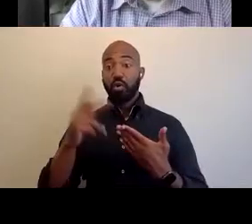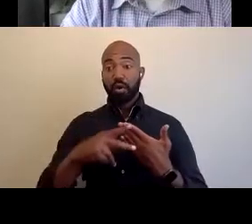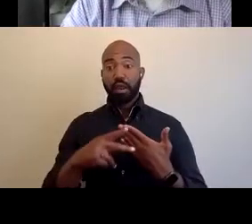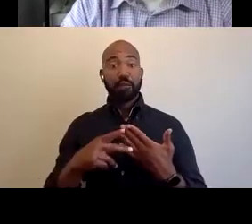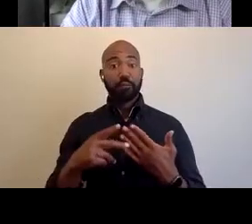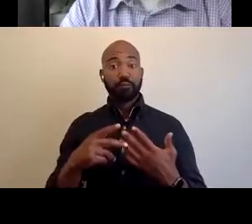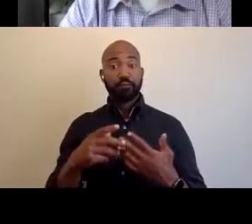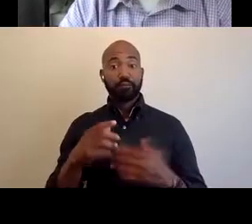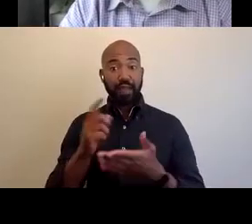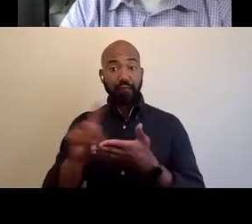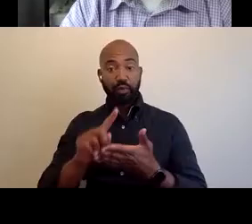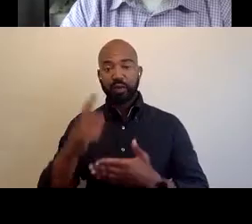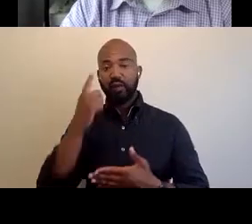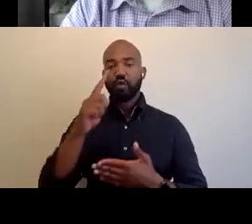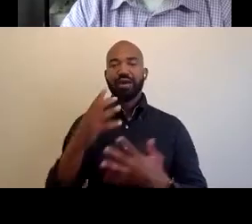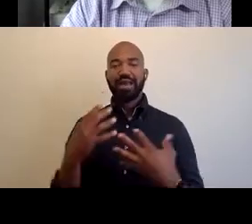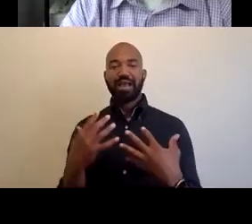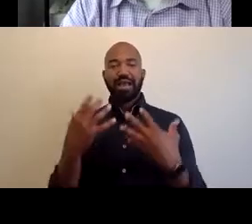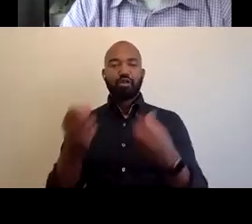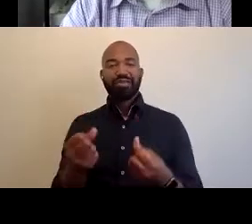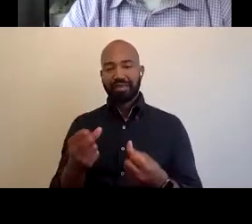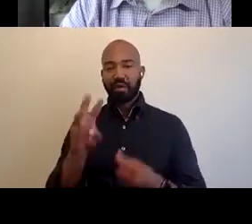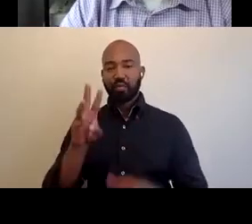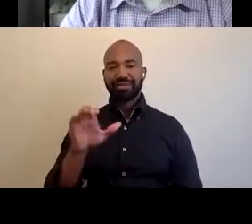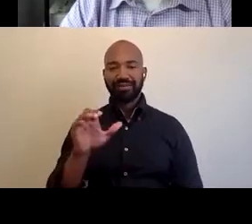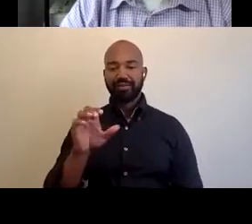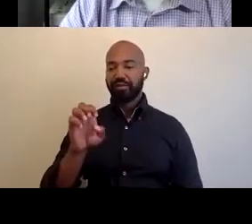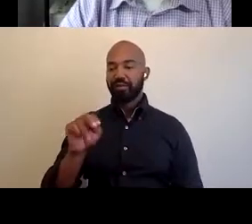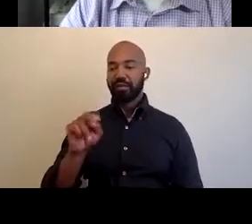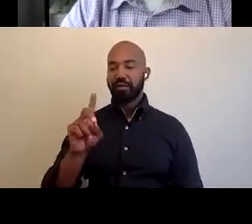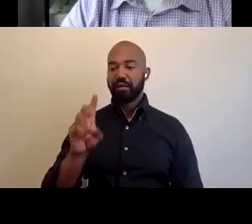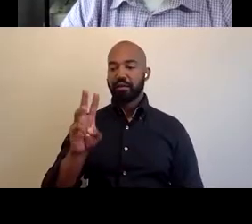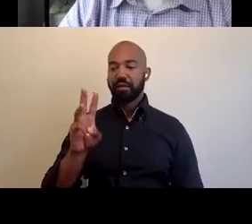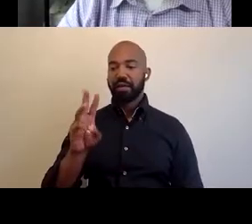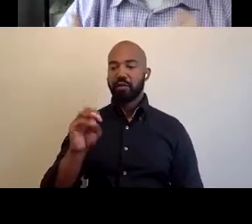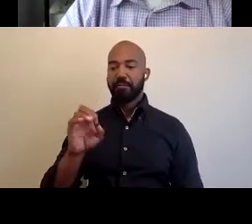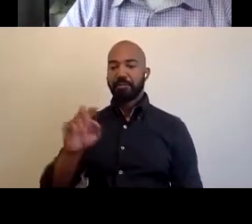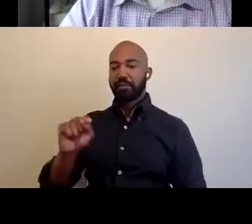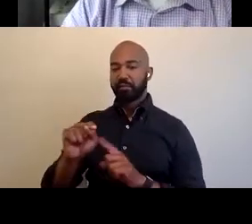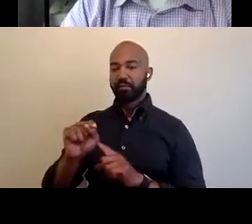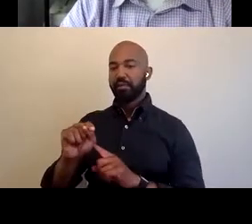Wisconsin Endowment, so we're really grateful for their funding and we're really grateful for the partnership that has been there for a while,